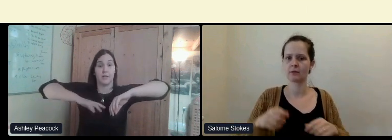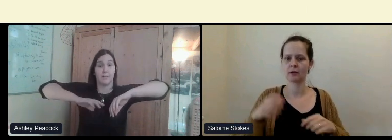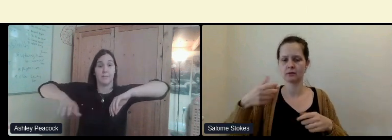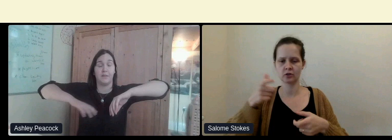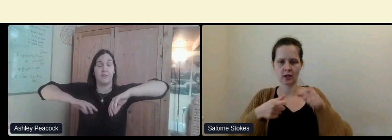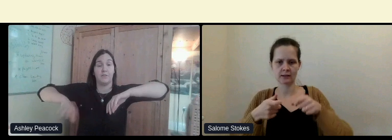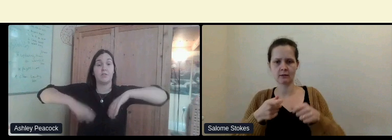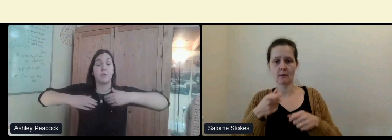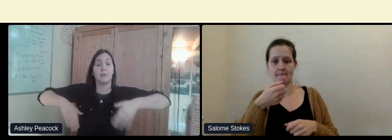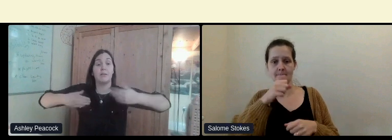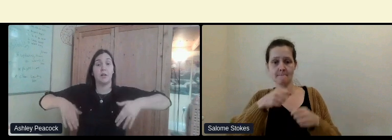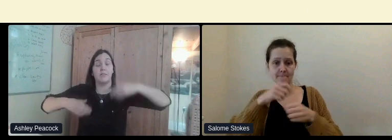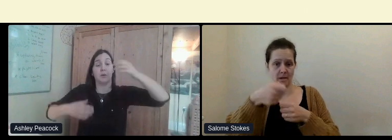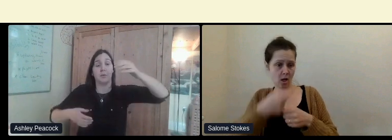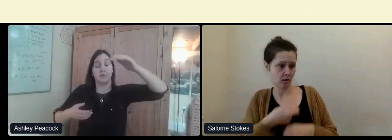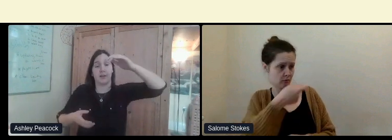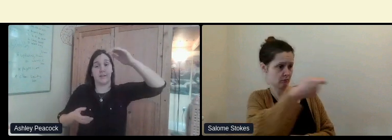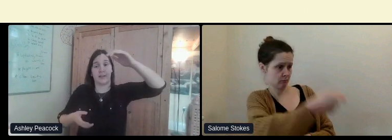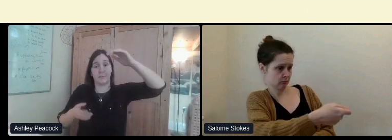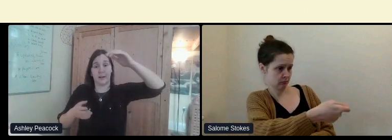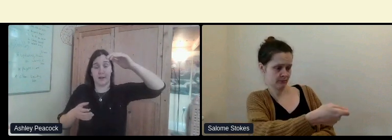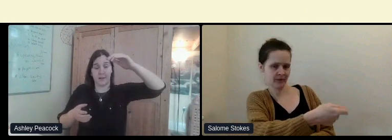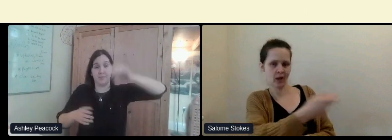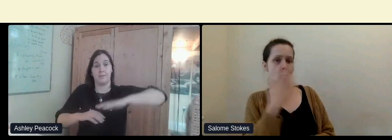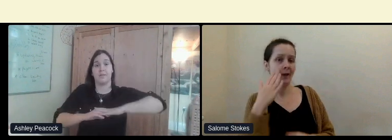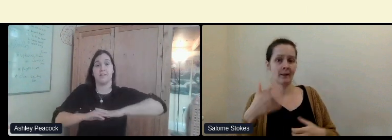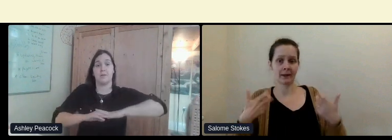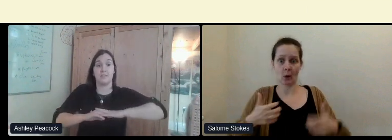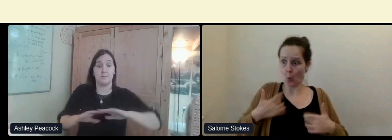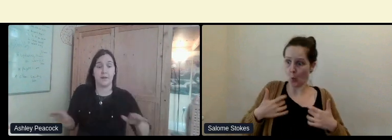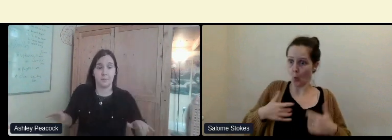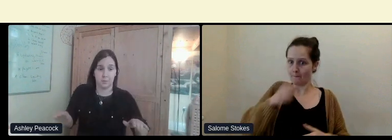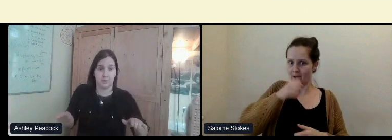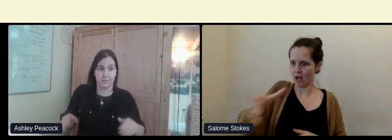water. So slowly they'd learned, don't try and get the banana because they'll be sprayed with water.